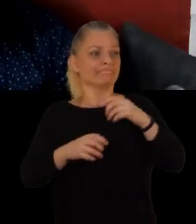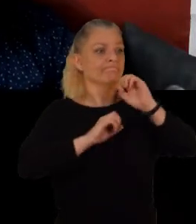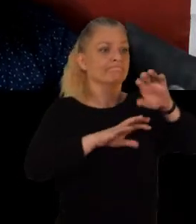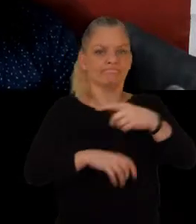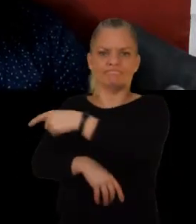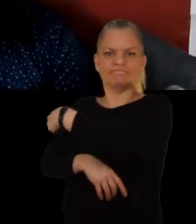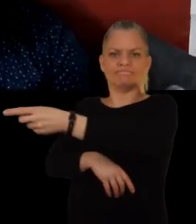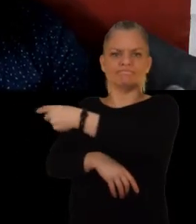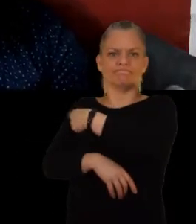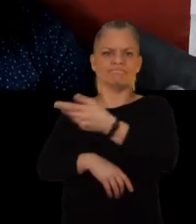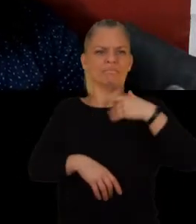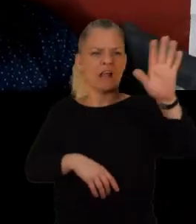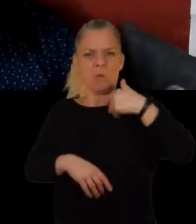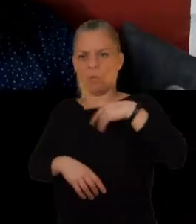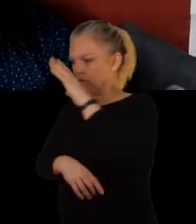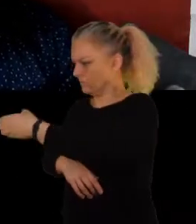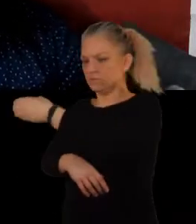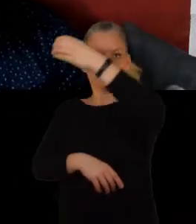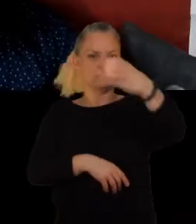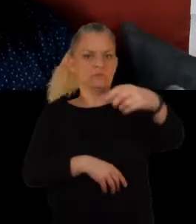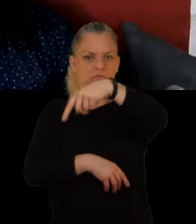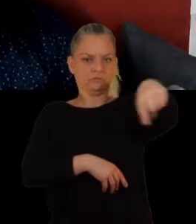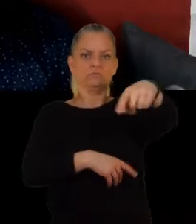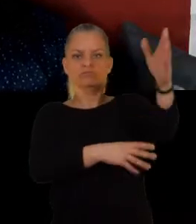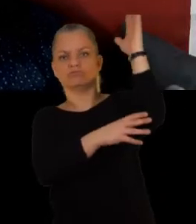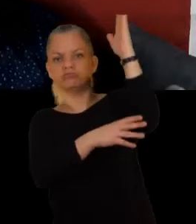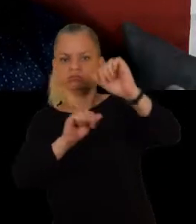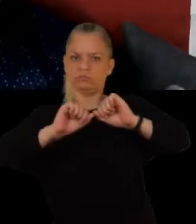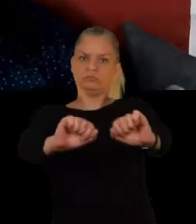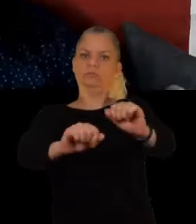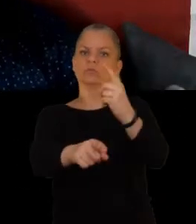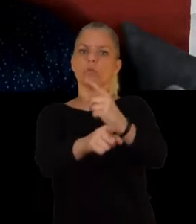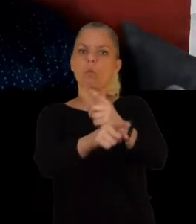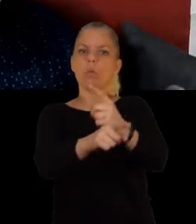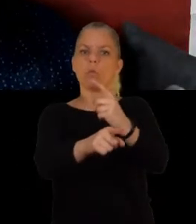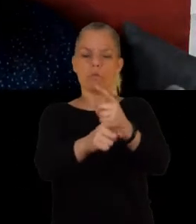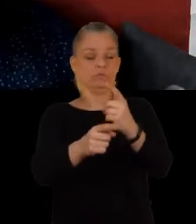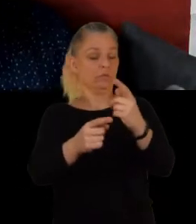on behalf of other people rather than letting them have a position in the platform to talk and